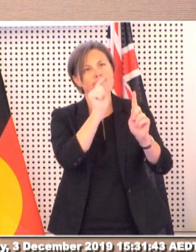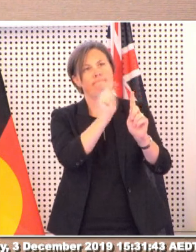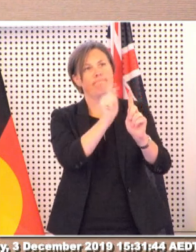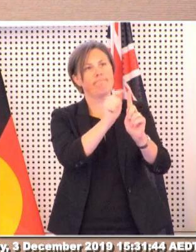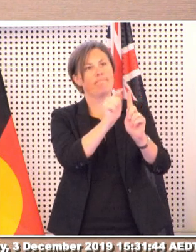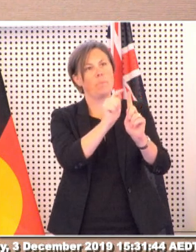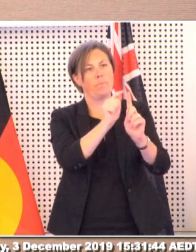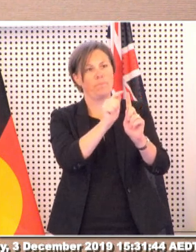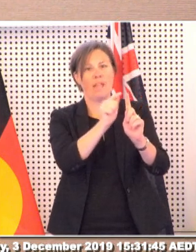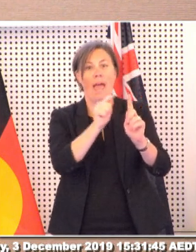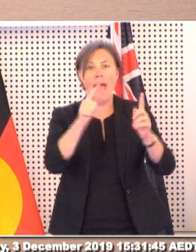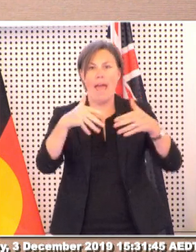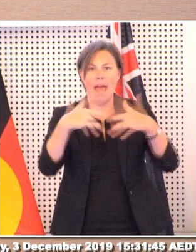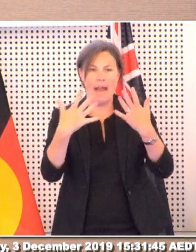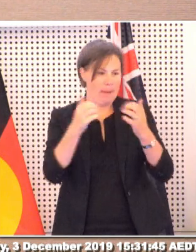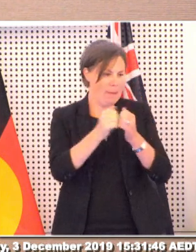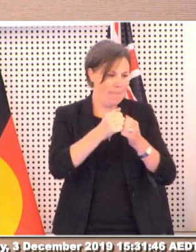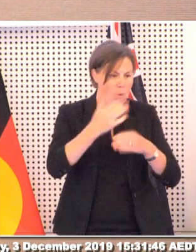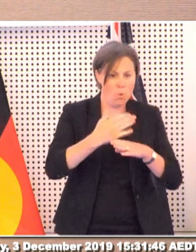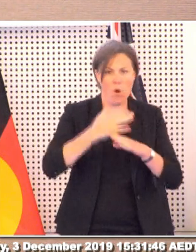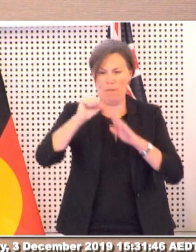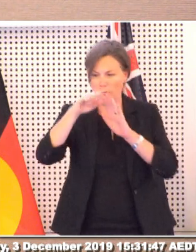their documents and all of their practice guidelines and all of their policies and